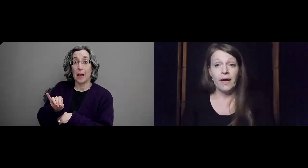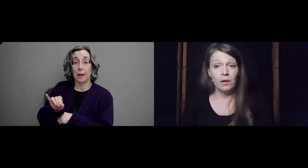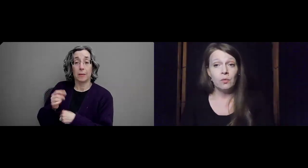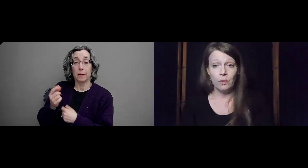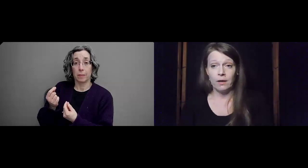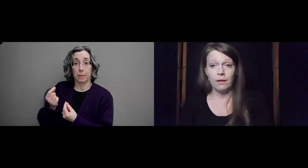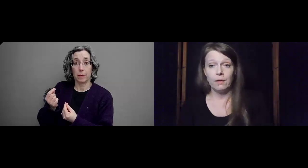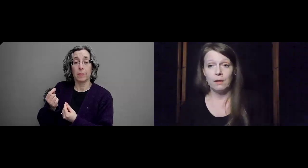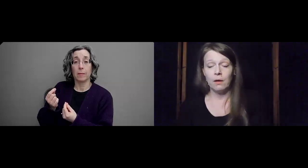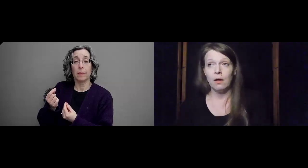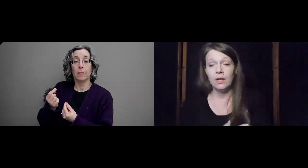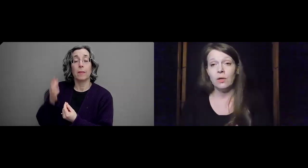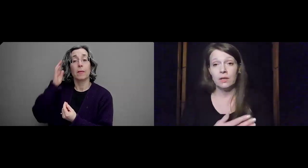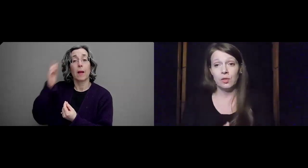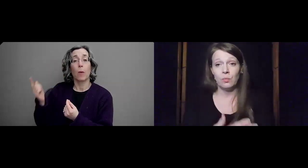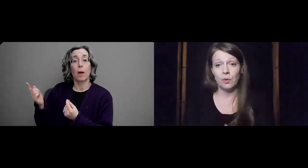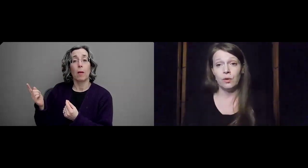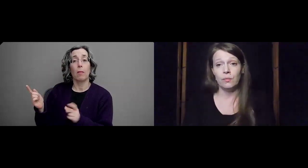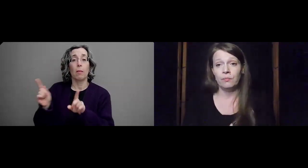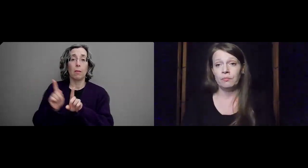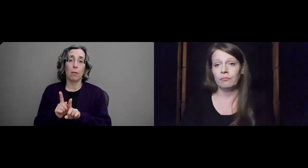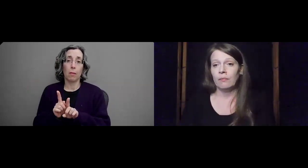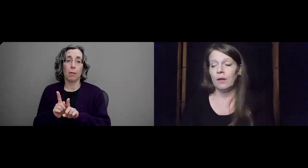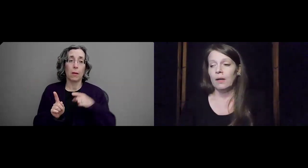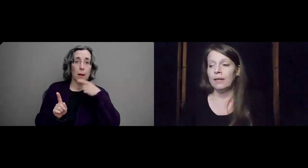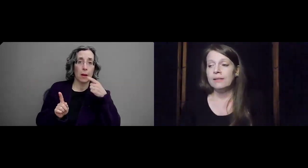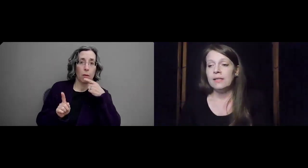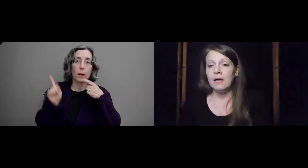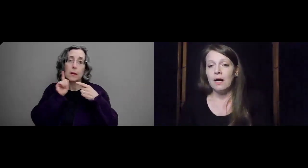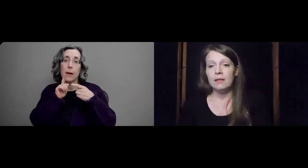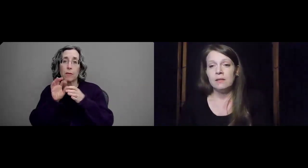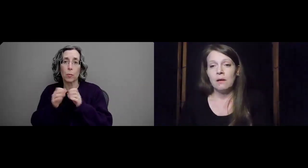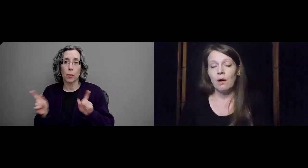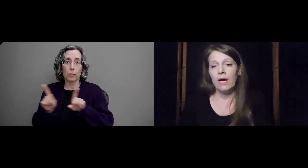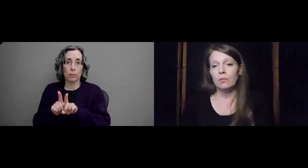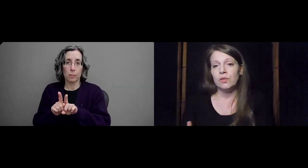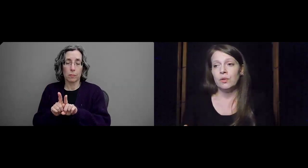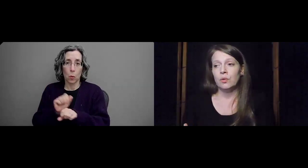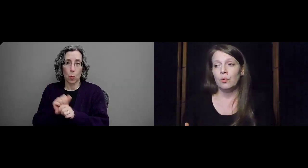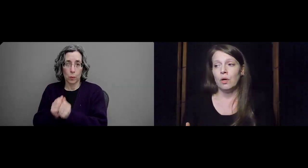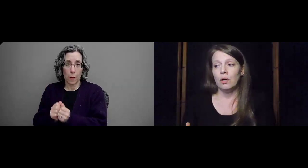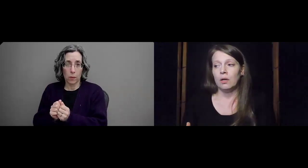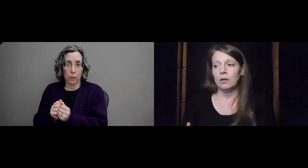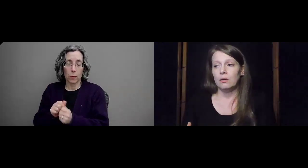a deaf interpreter who has attained certification, often called CDI, a Certified